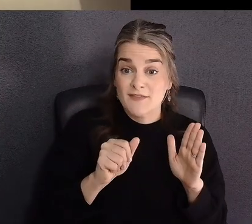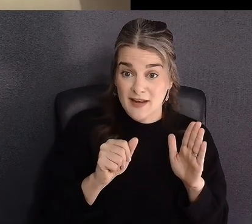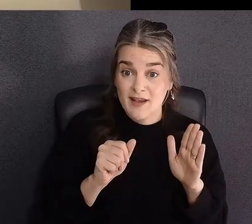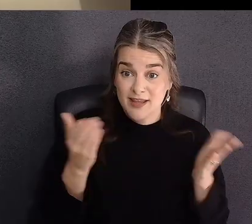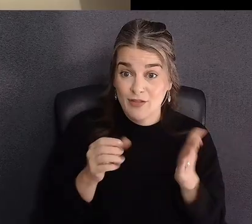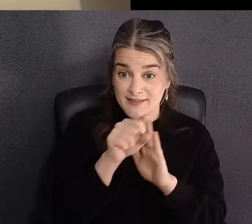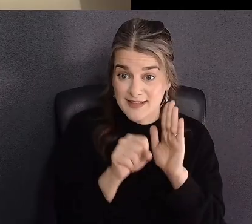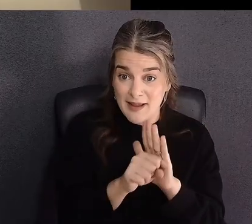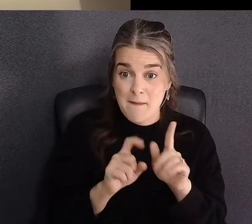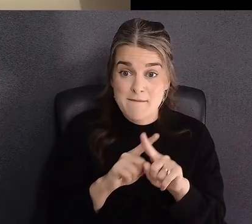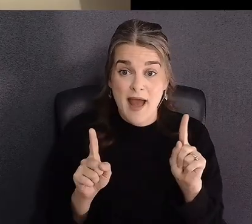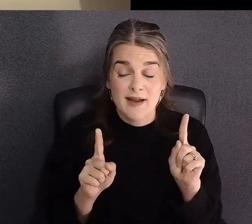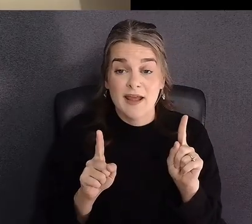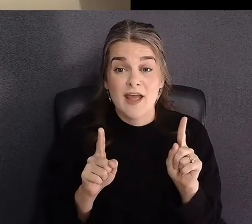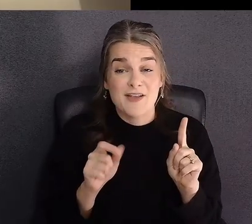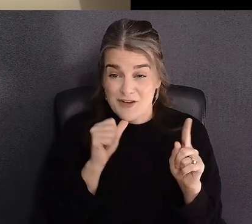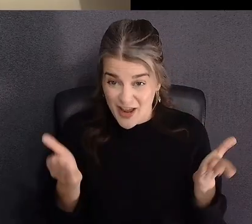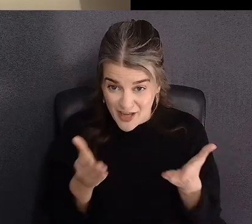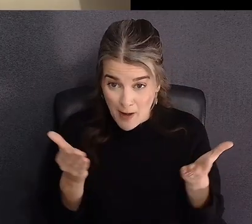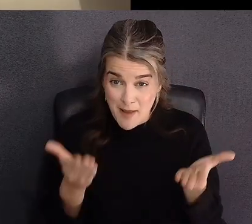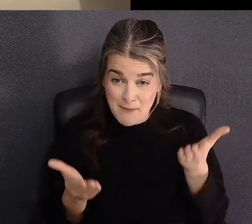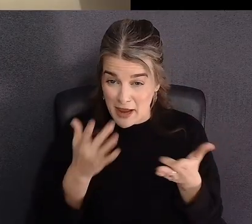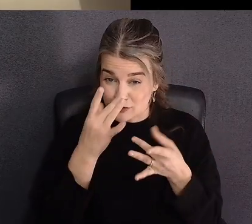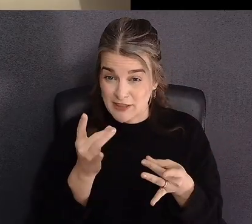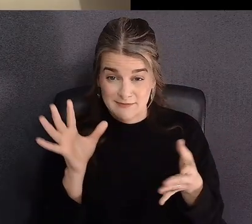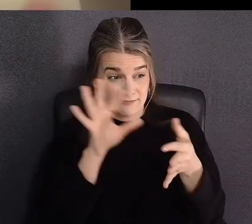you might be interested in connecting with your state's assistive technology program.